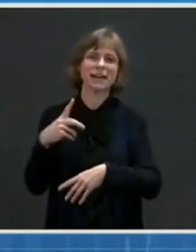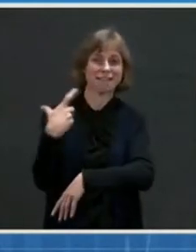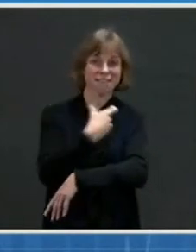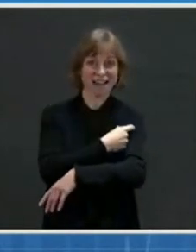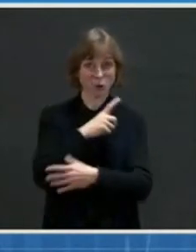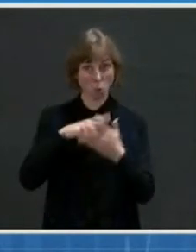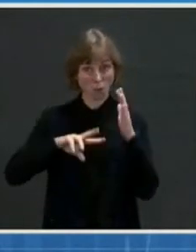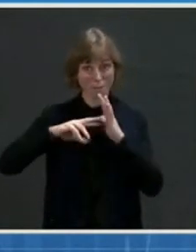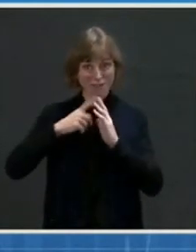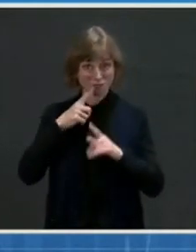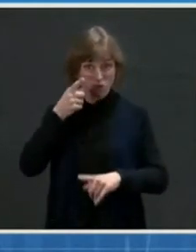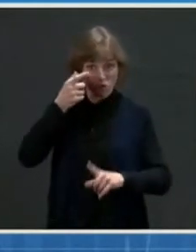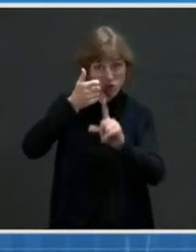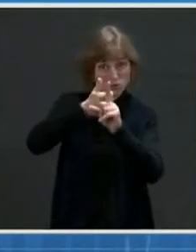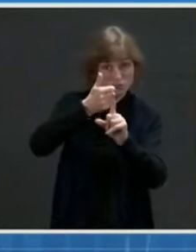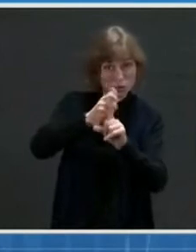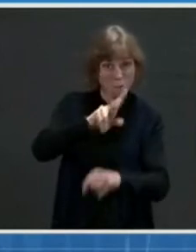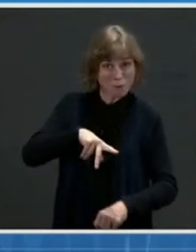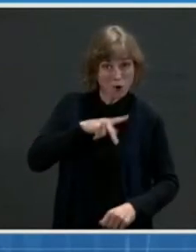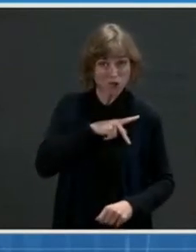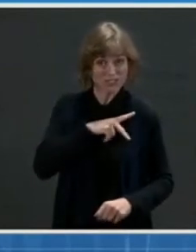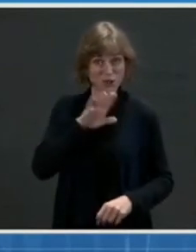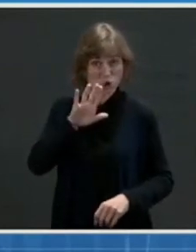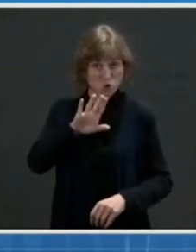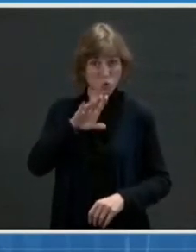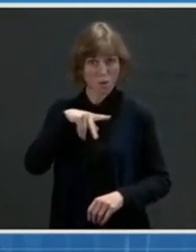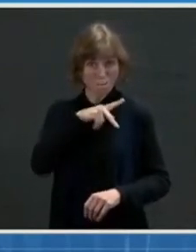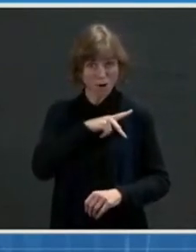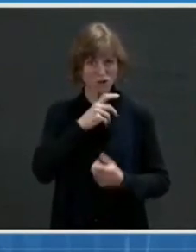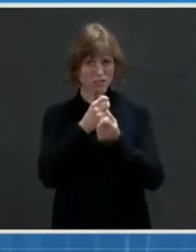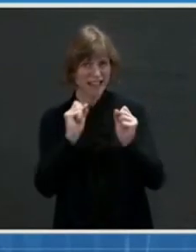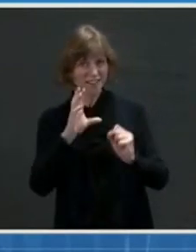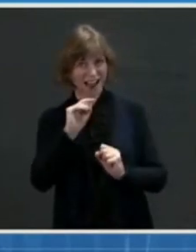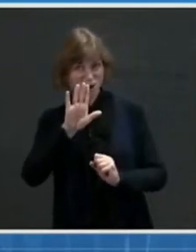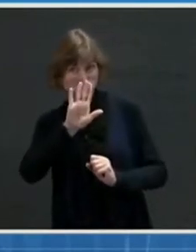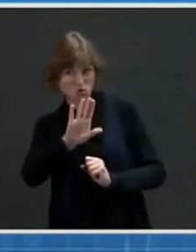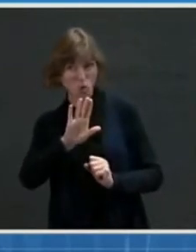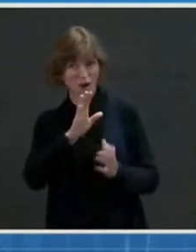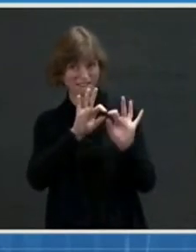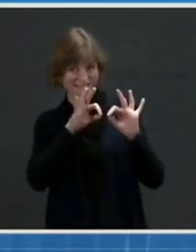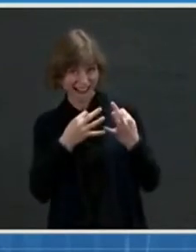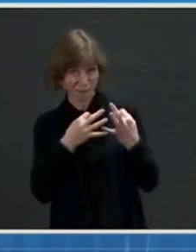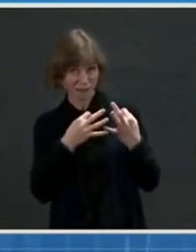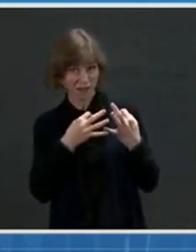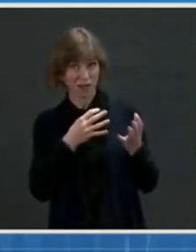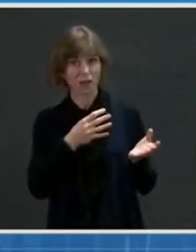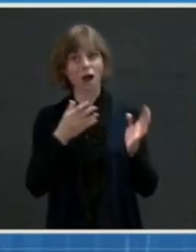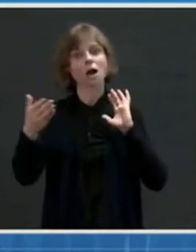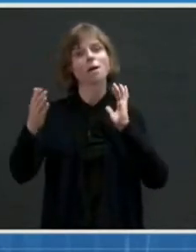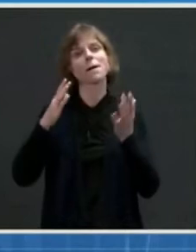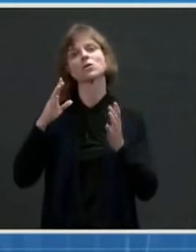THERE ARE CERTAIN ASPECTS OF BEING VACCINATED AND WHAT THAT MEANS TO YOU PERSONALLY AND